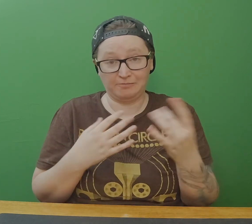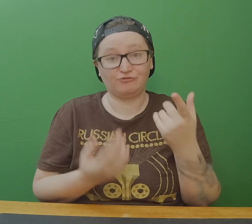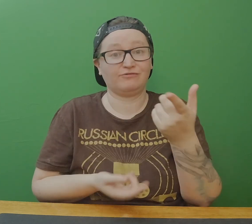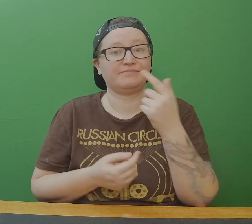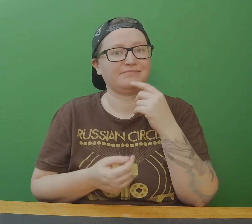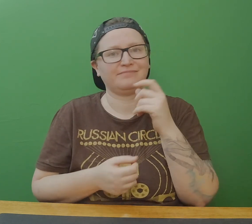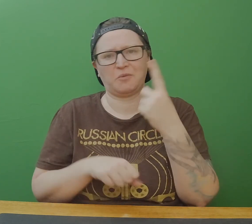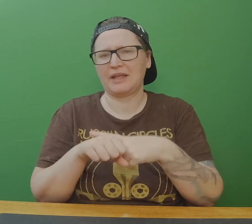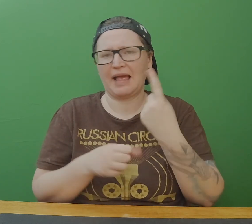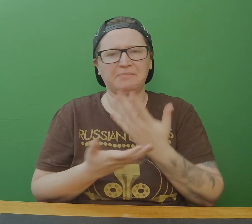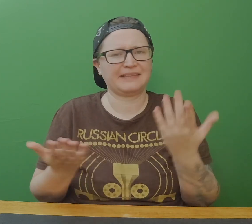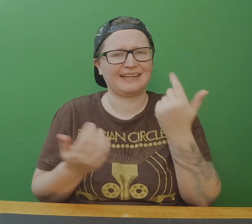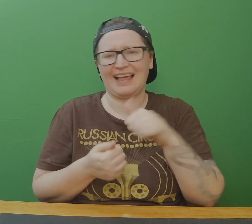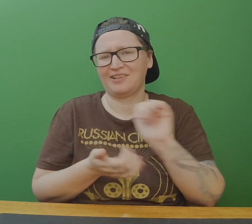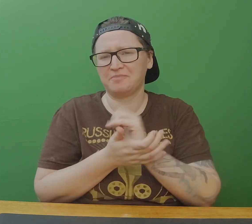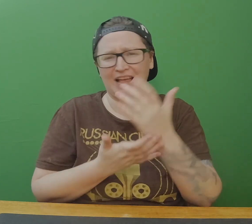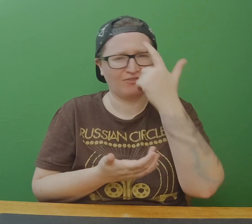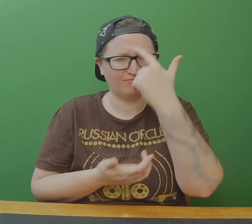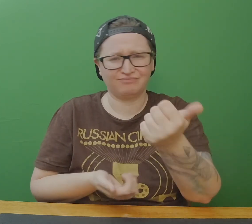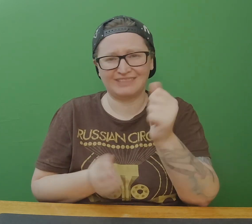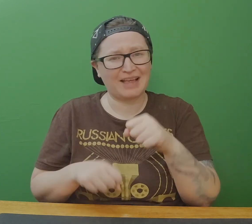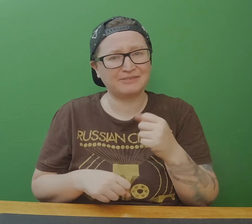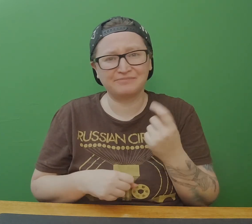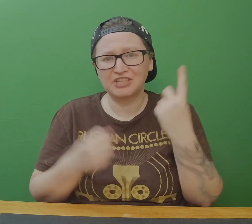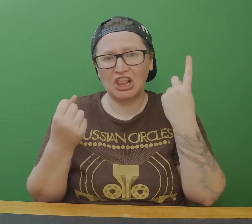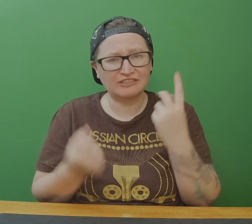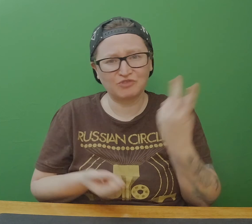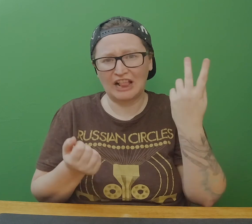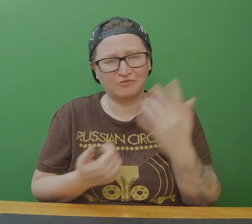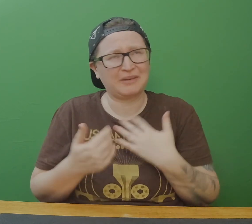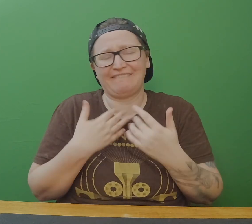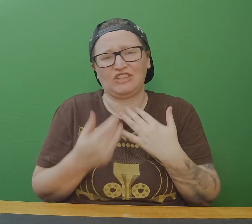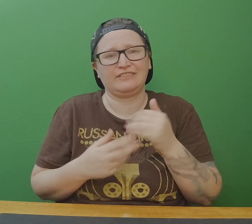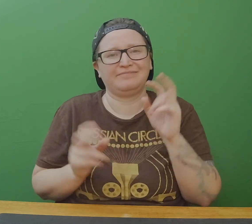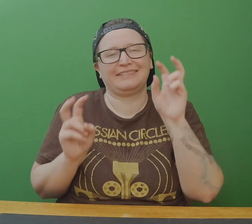as well uh just another option again one time any amount that you want to be a dollar two dollars